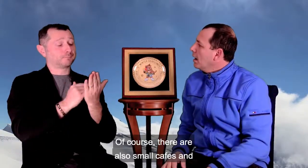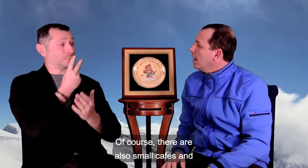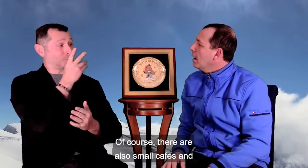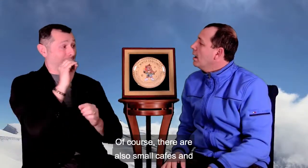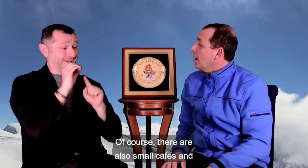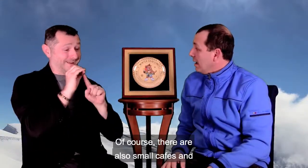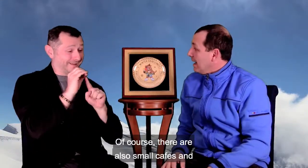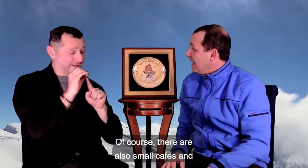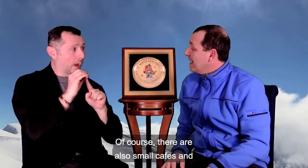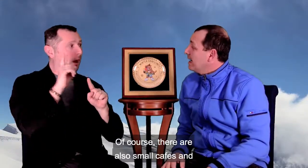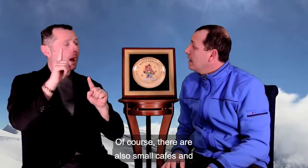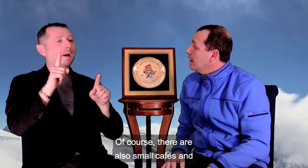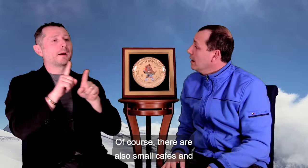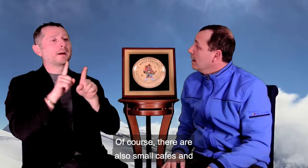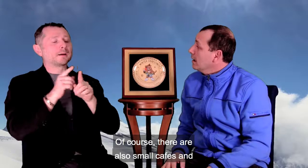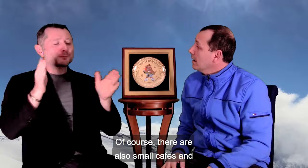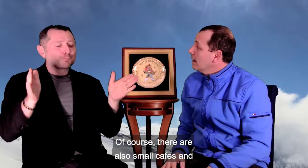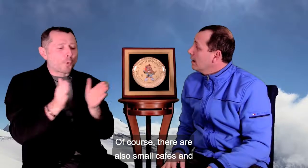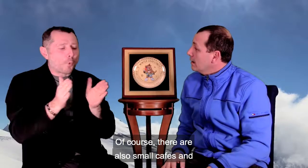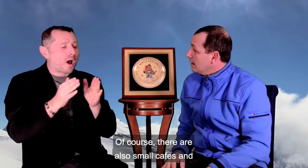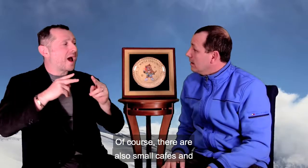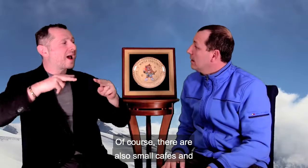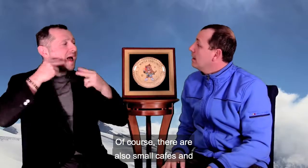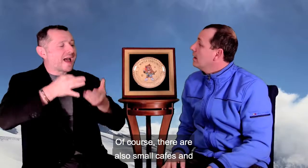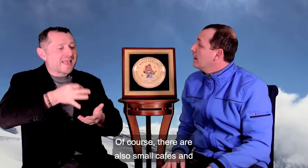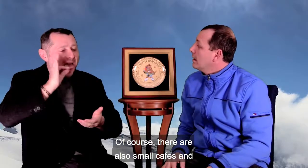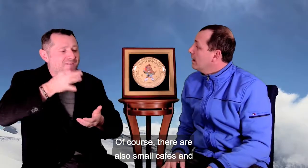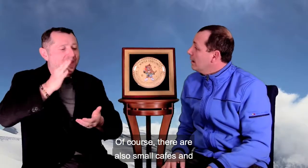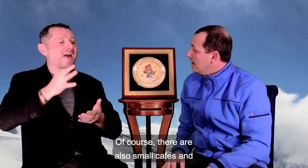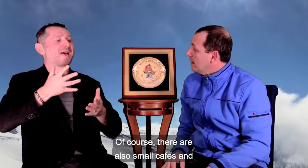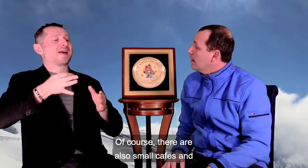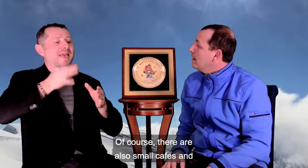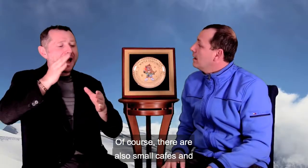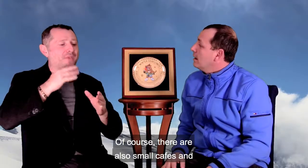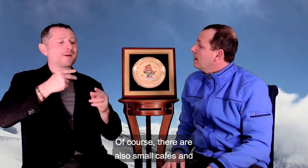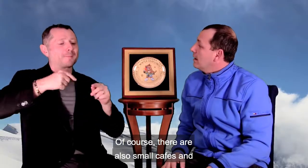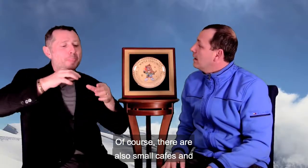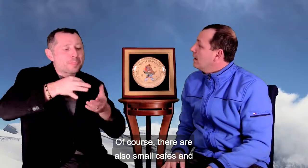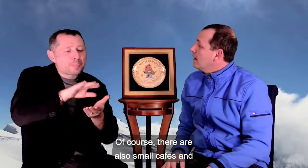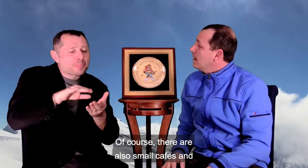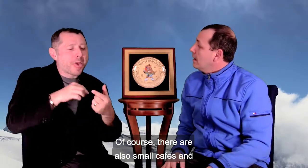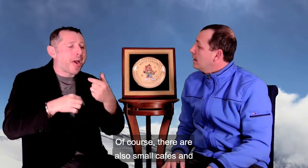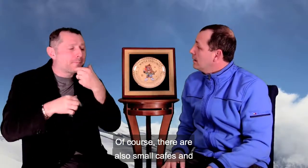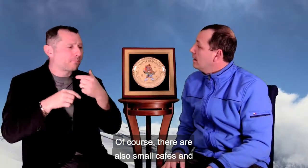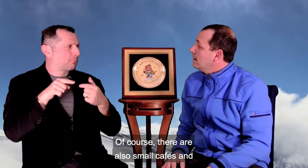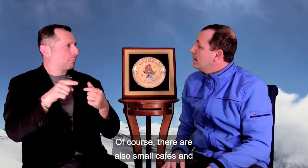Of course, there are also small cafes and